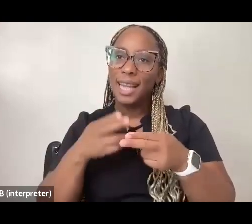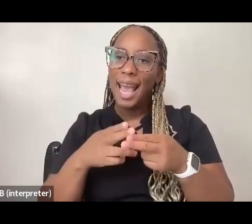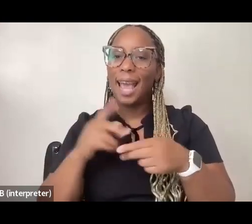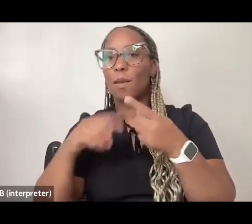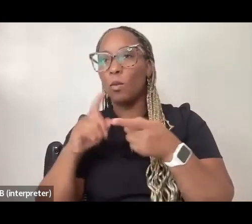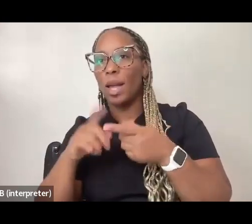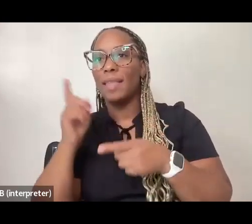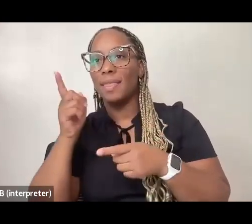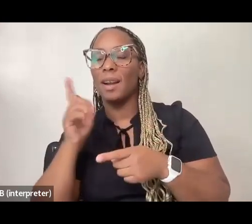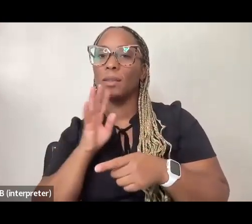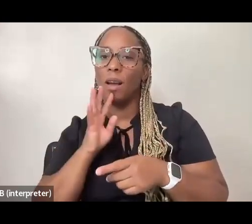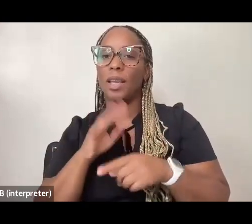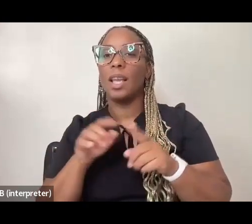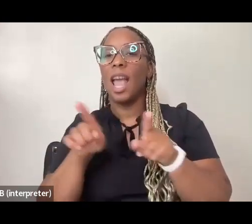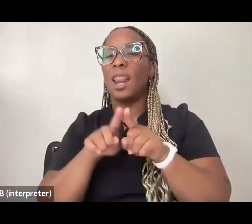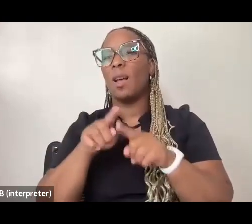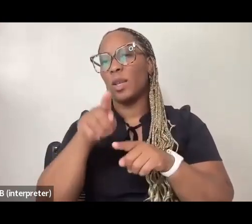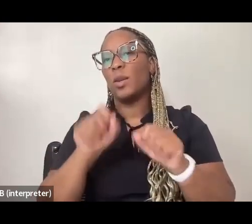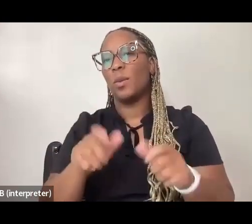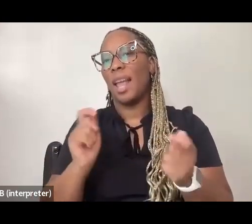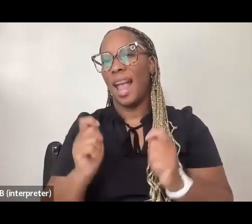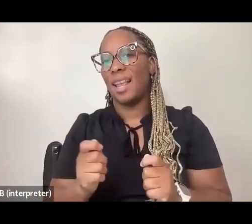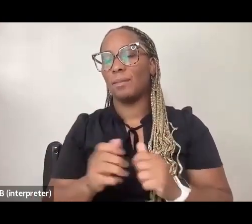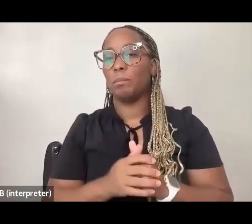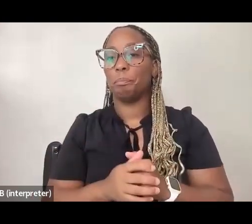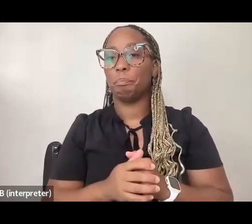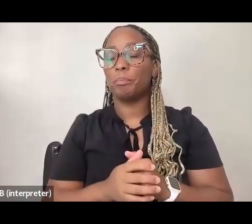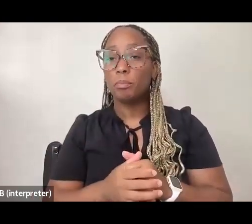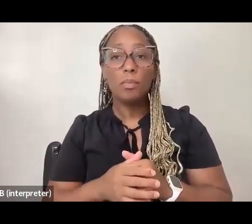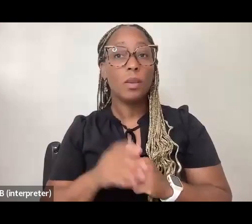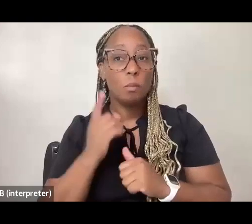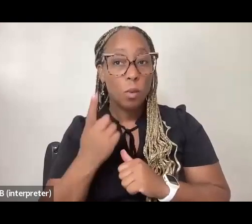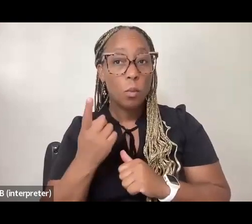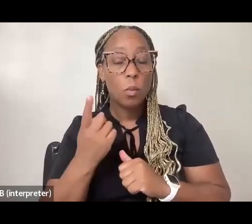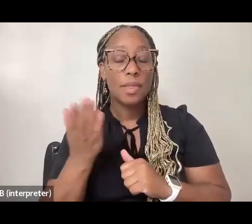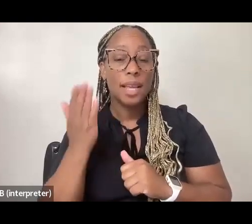and also of course is editable. One thing to know, generated as